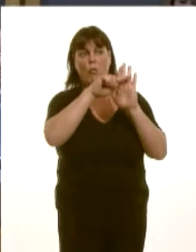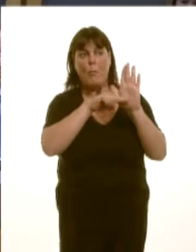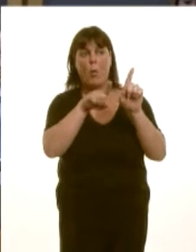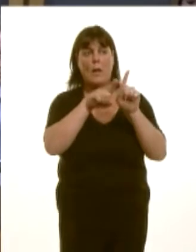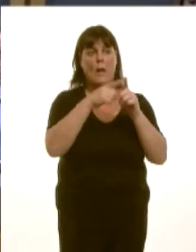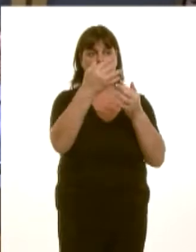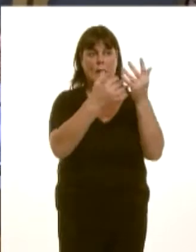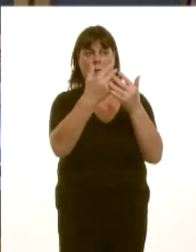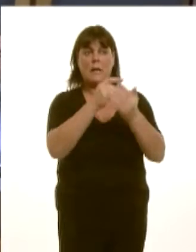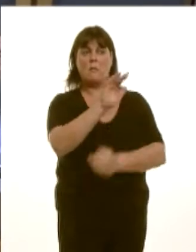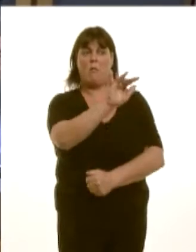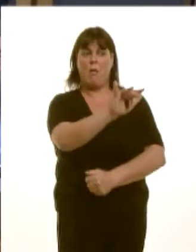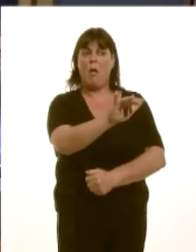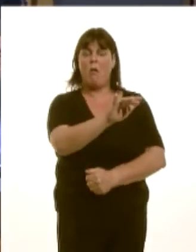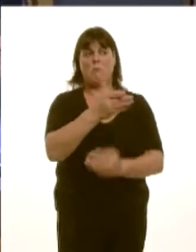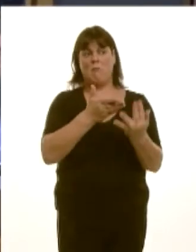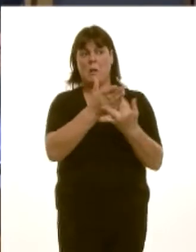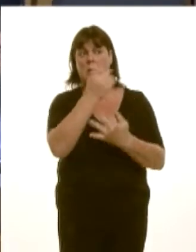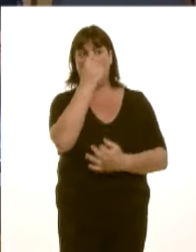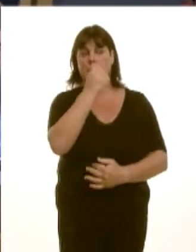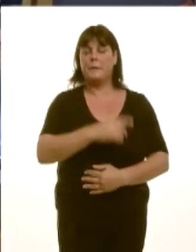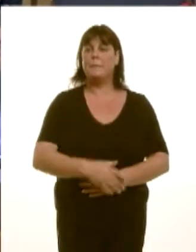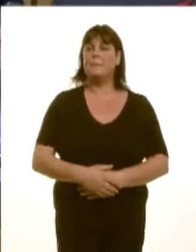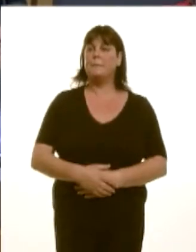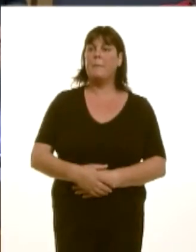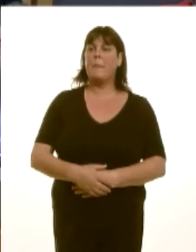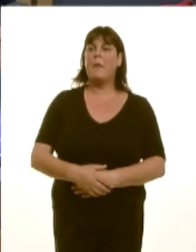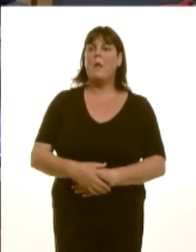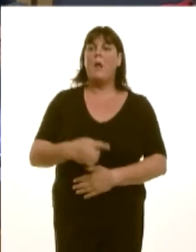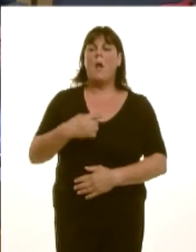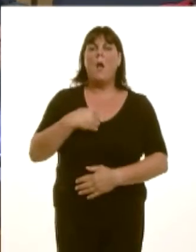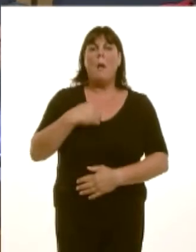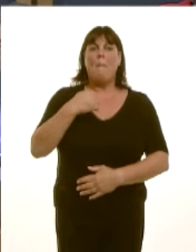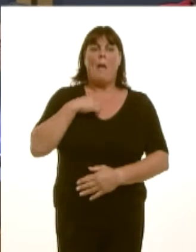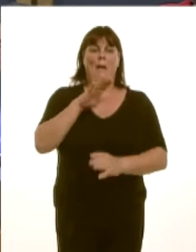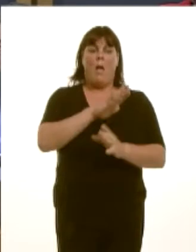Jenny Rathbone: First Minister, I had a very serious case in my constituency recently,